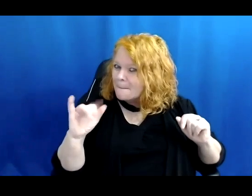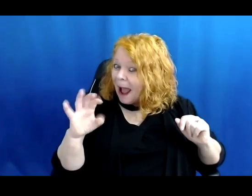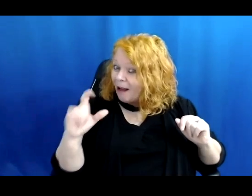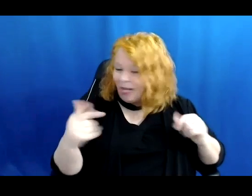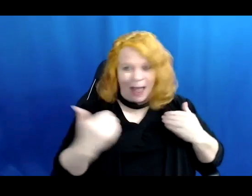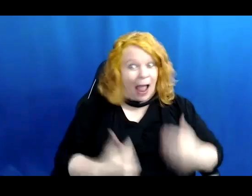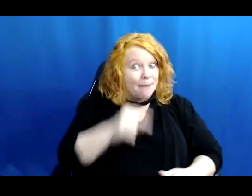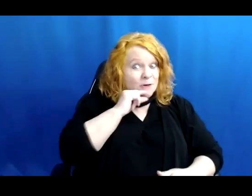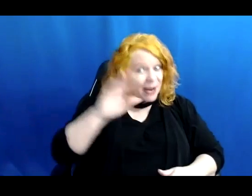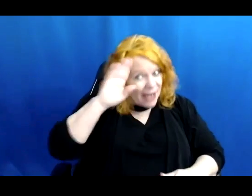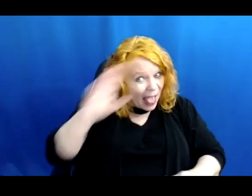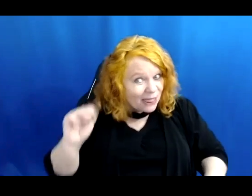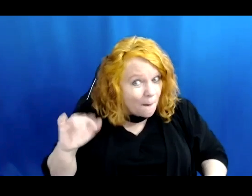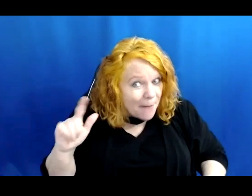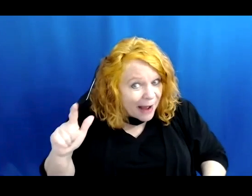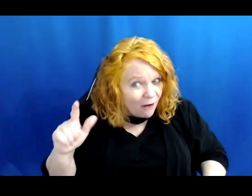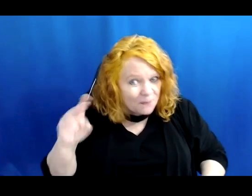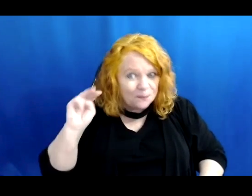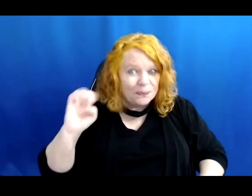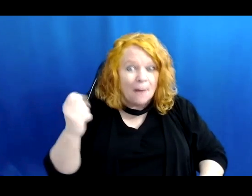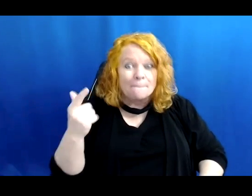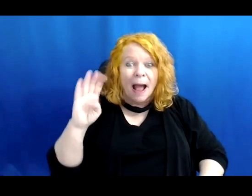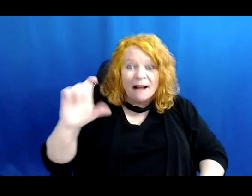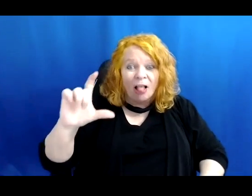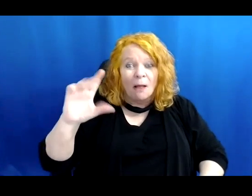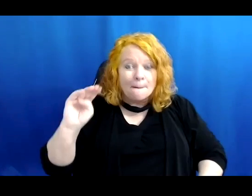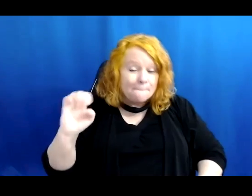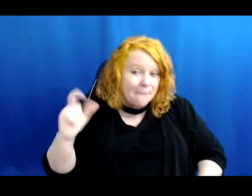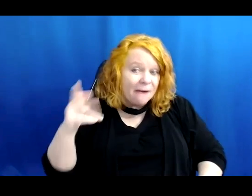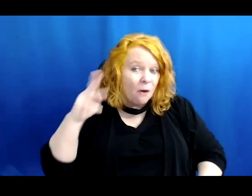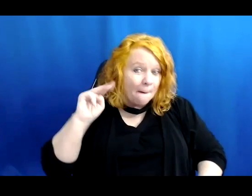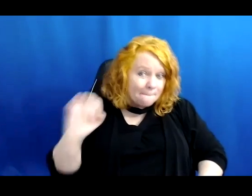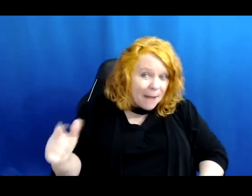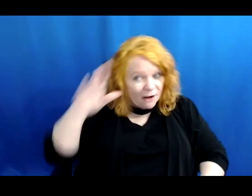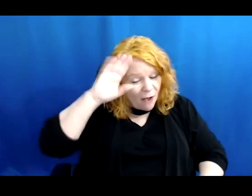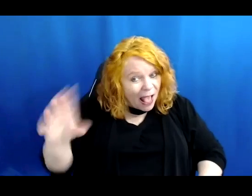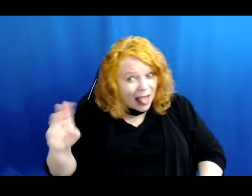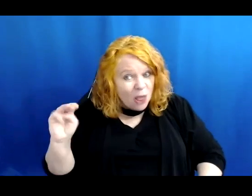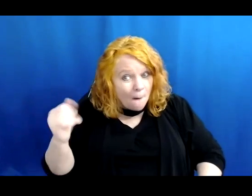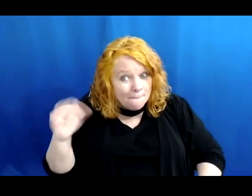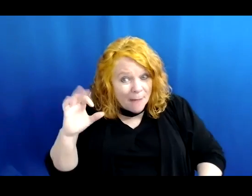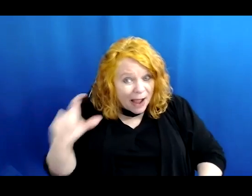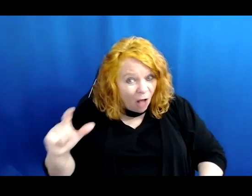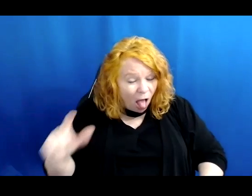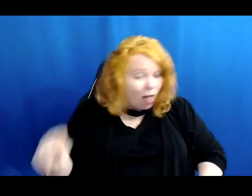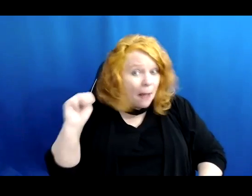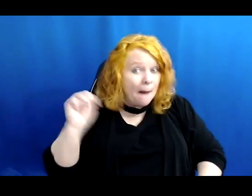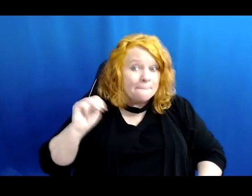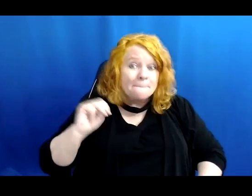Hello Michael Michael, Michael, hello Michael. Michael, Michael, hello Michael. Michael. Michael